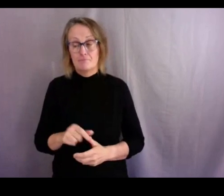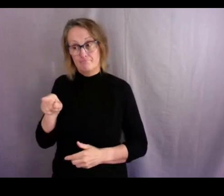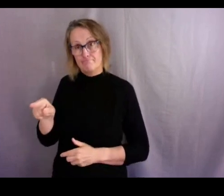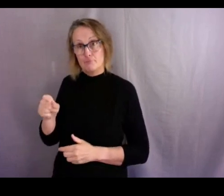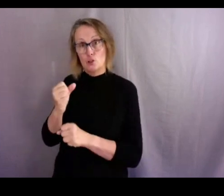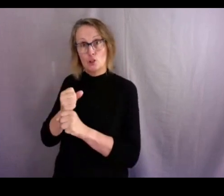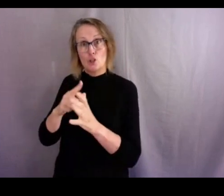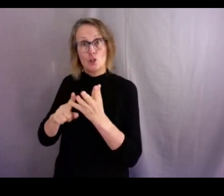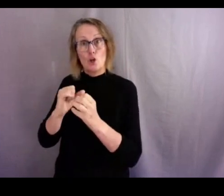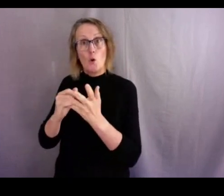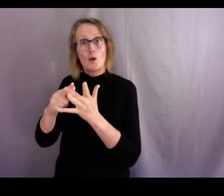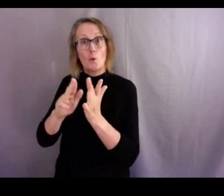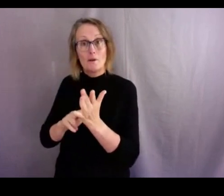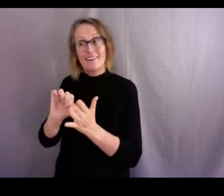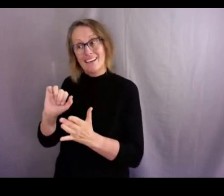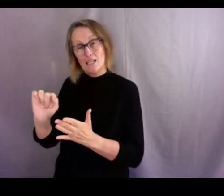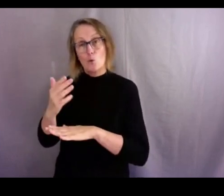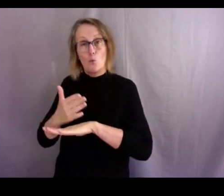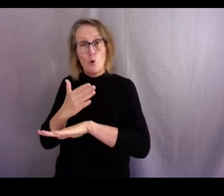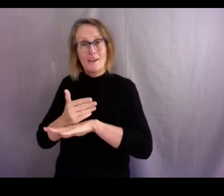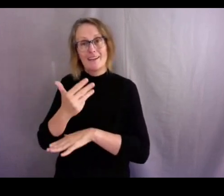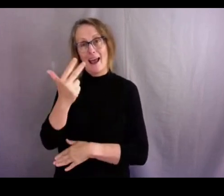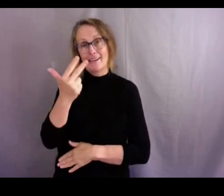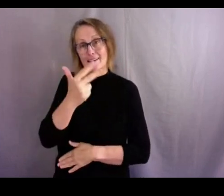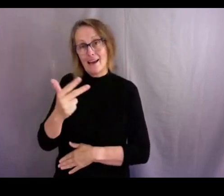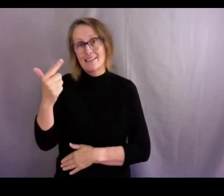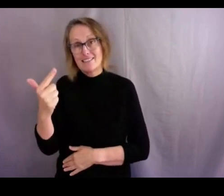as a precursor to the work he did in the Pacific.